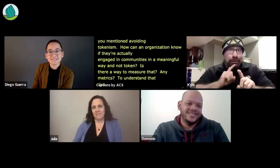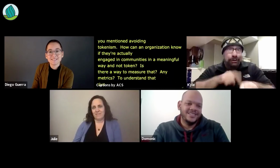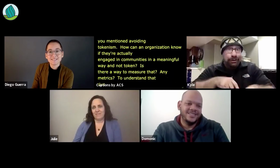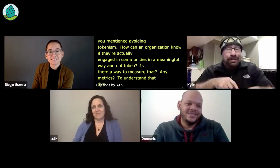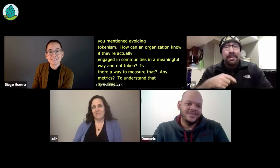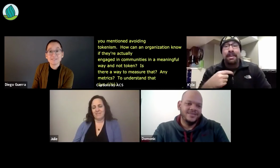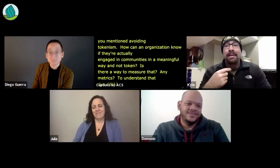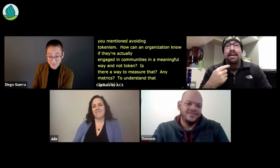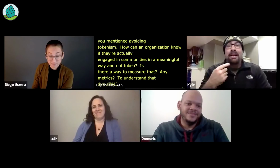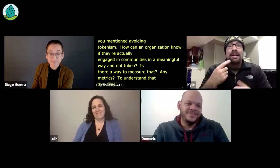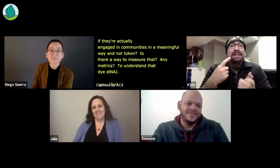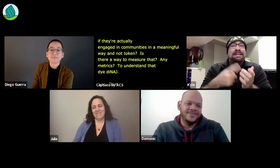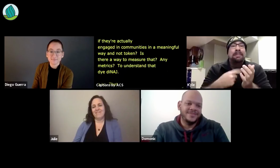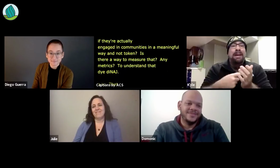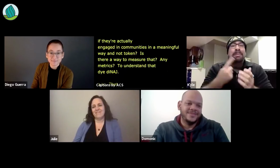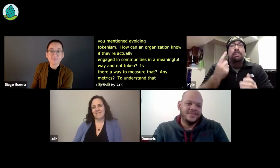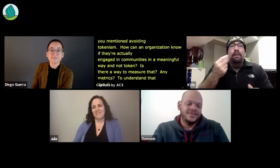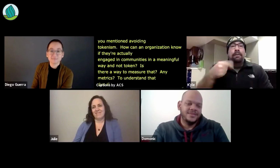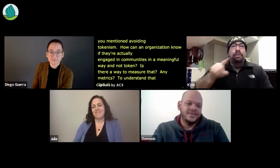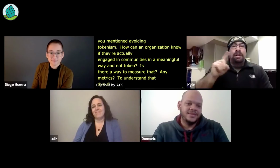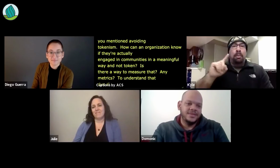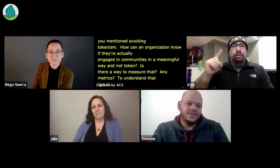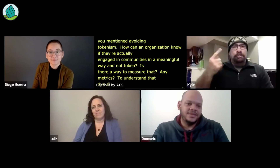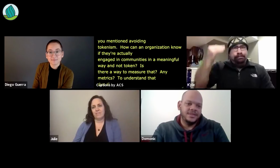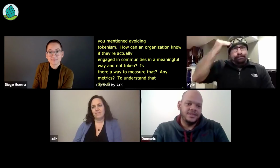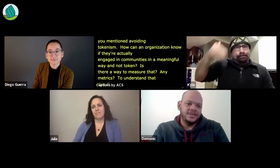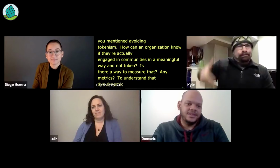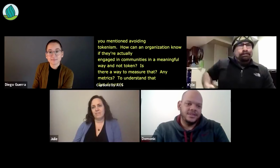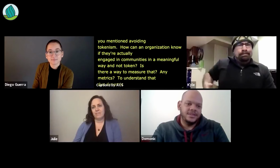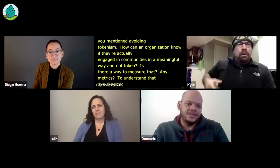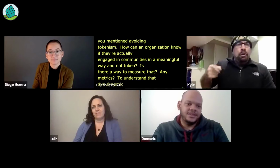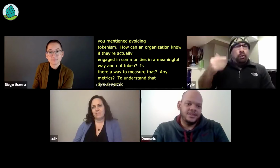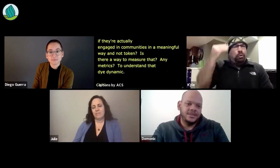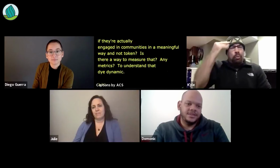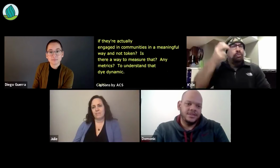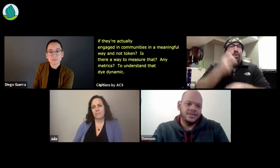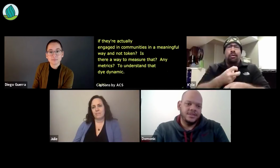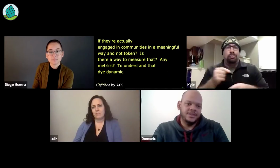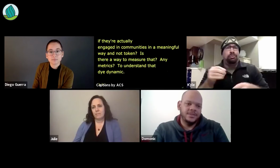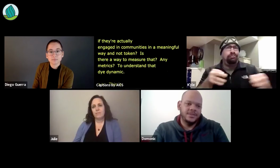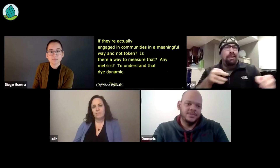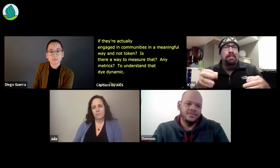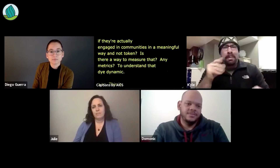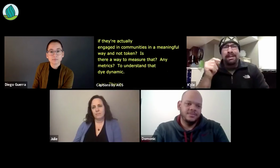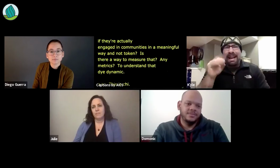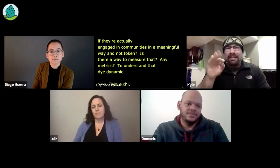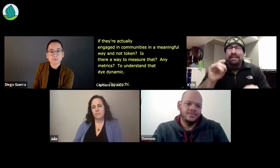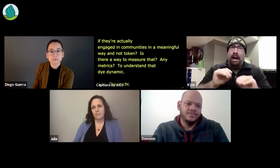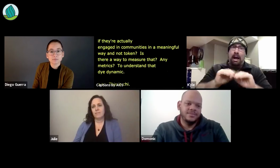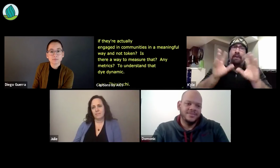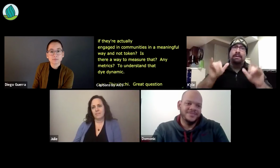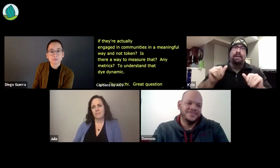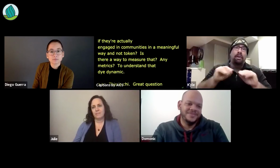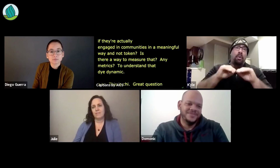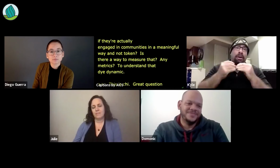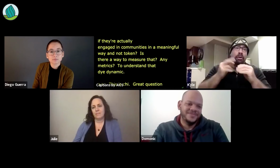Sometimes you just go with your gut. It's hard to describe. Obviously an organization or agency,